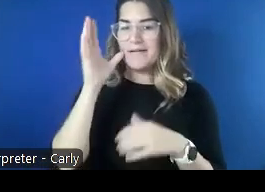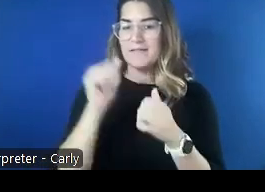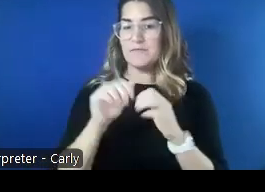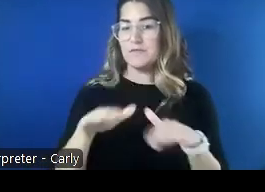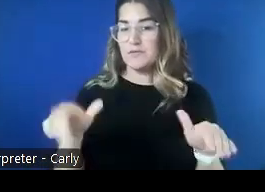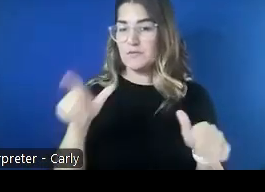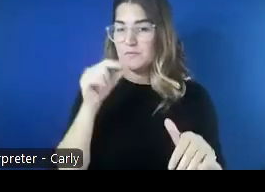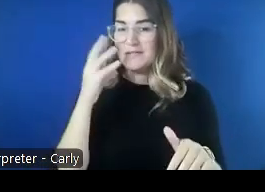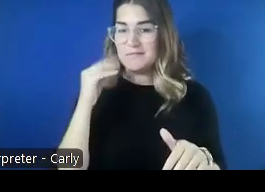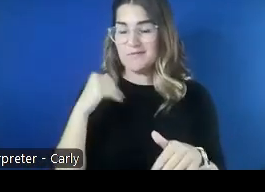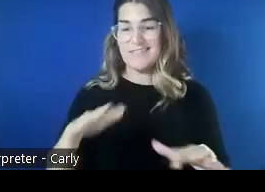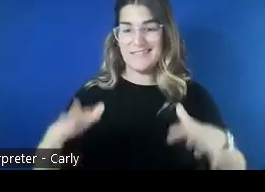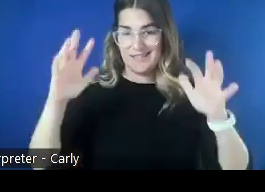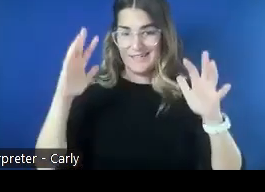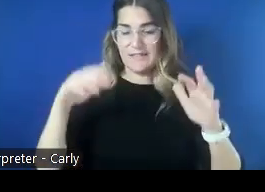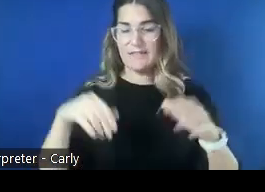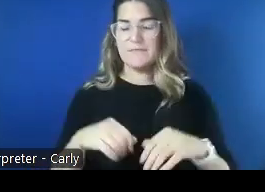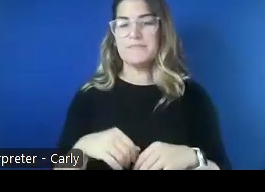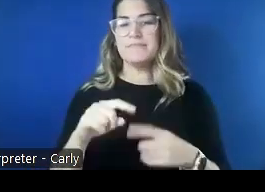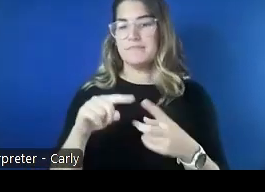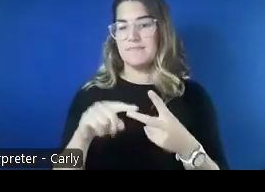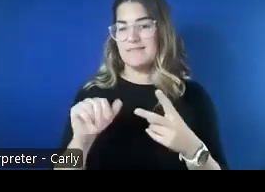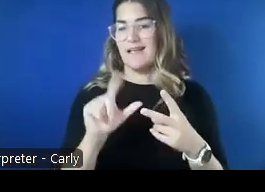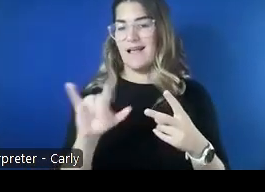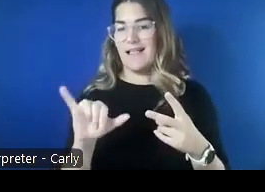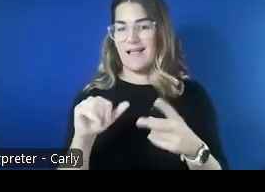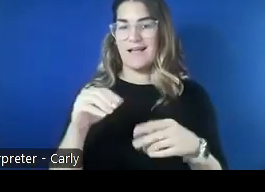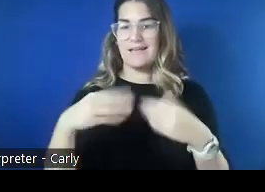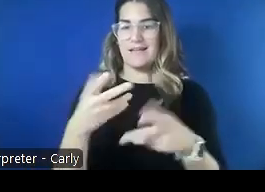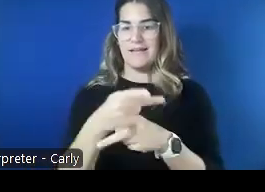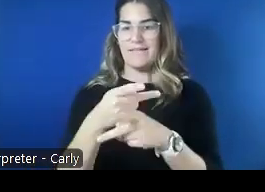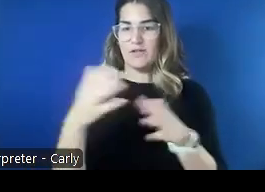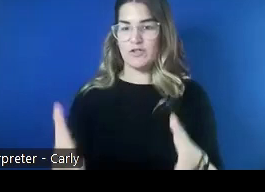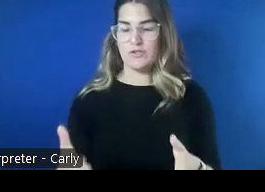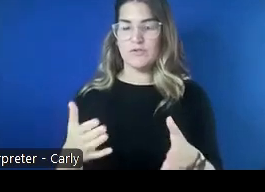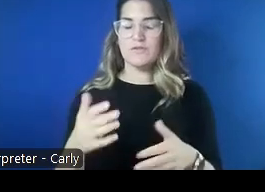behaviors that they're they're doing and then our Ali caregiver group is for caregivers of teens on